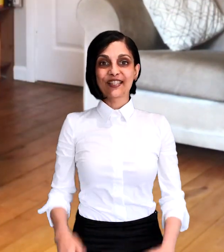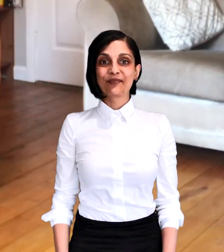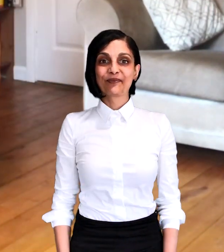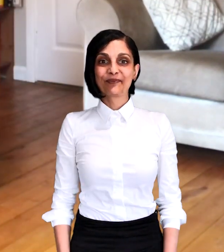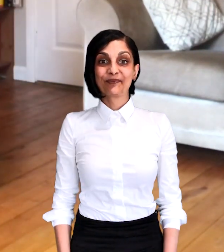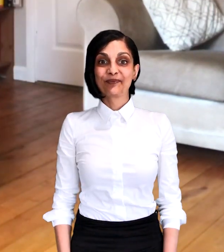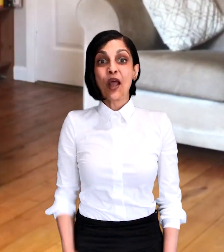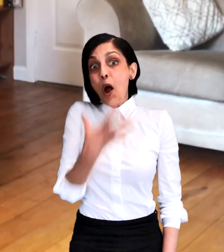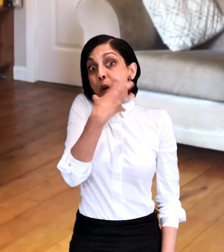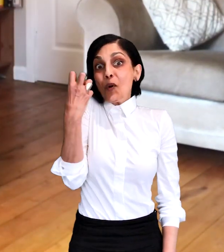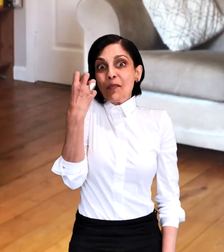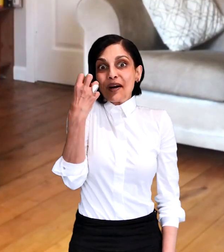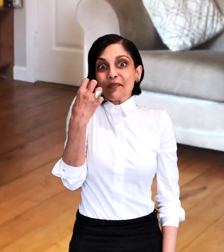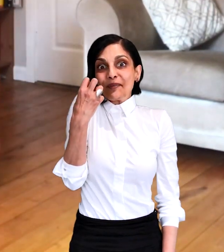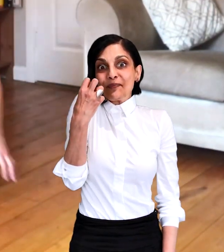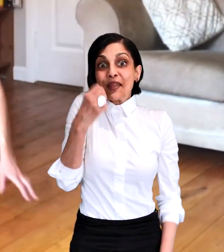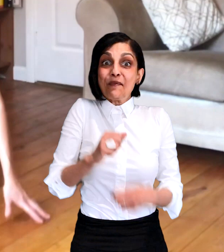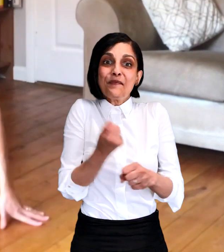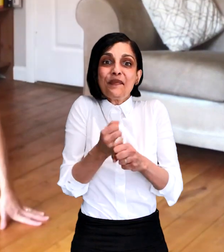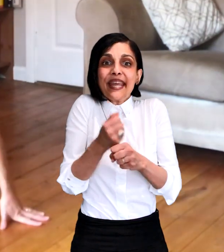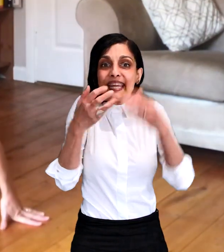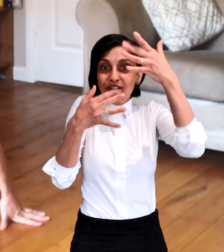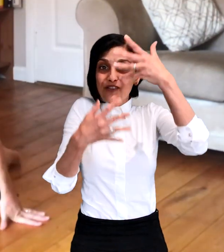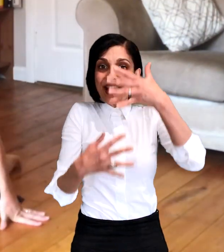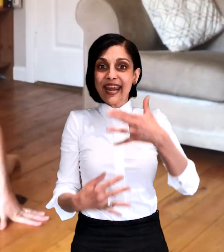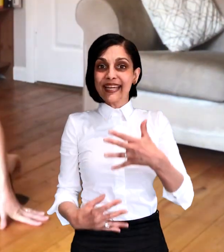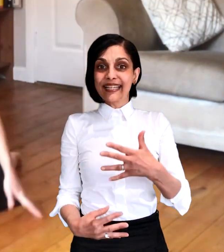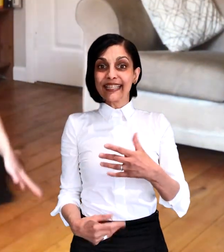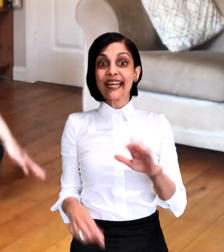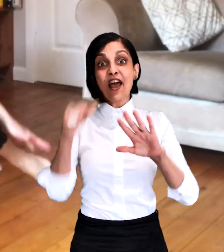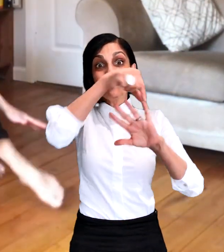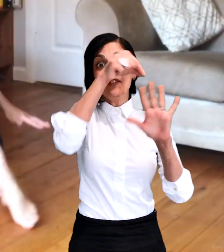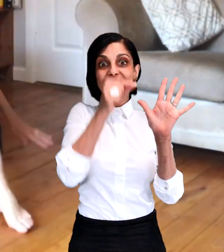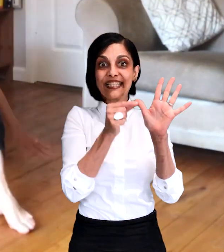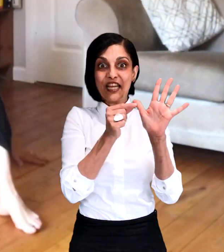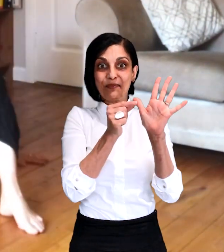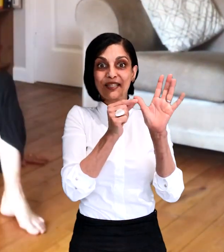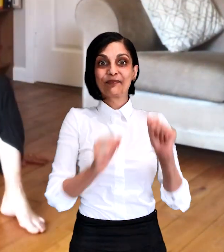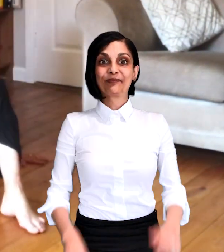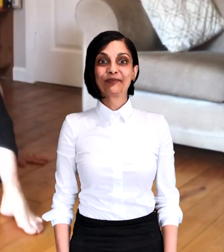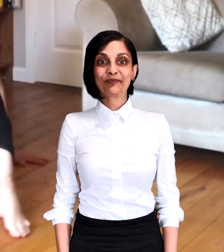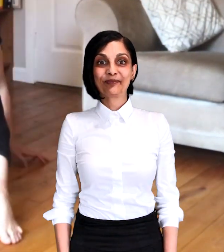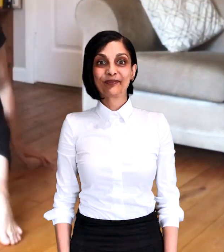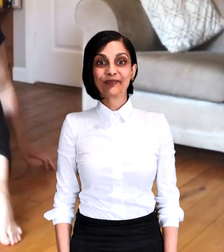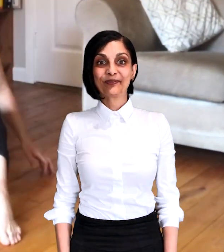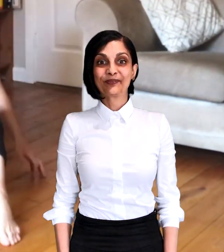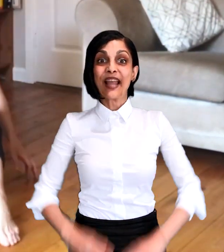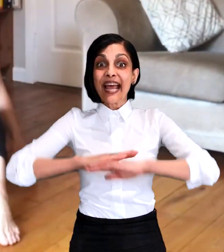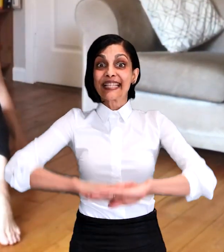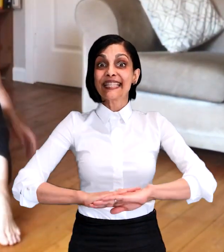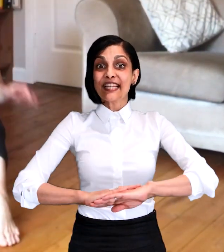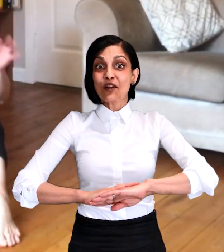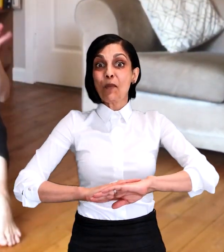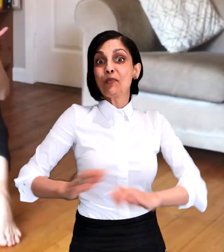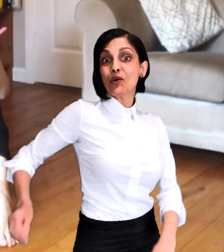And we are going to warm up making rain with our finger tips. So sit on your bottoms and then just